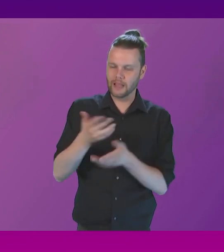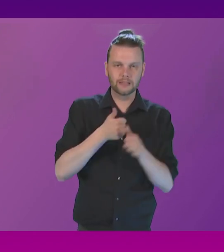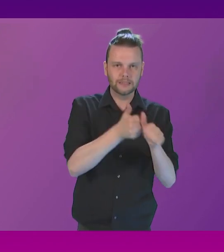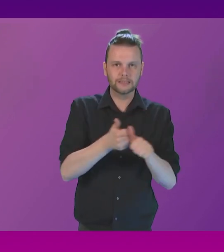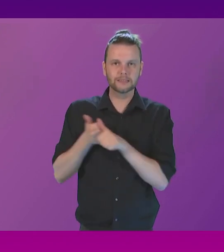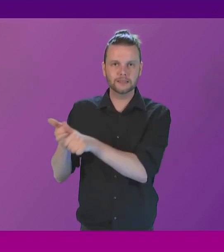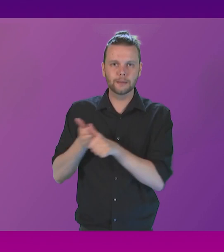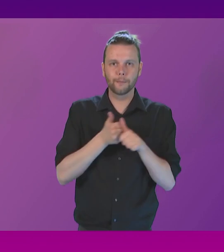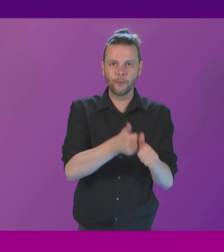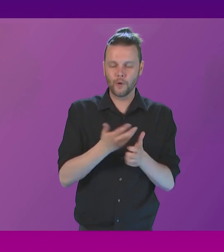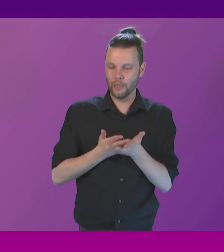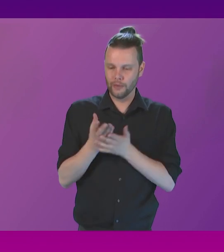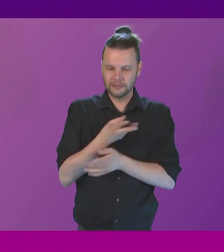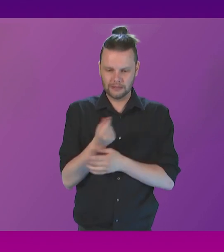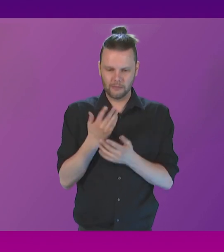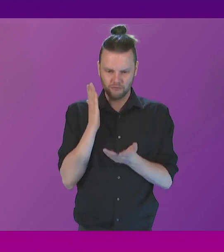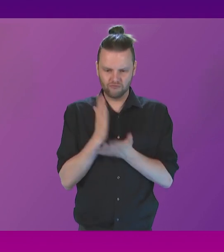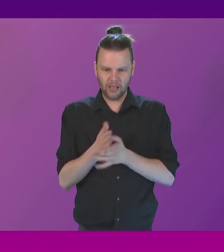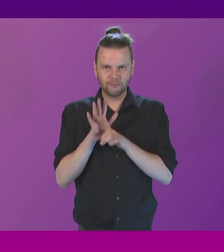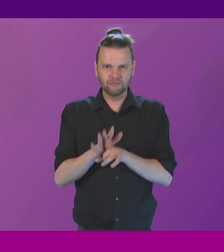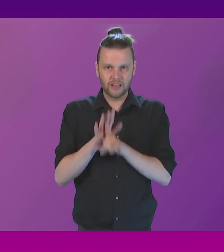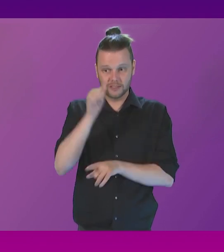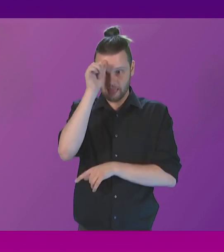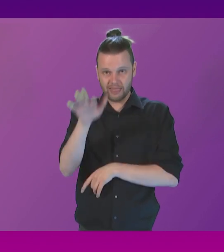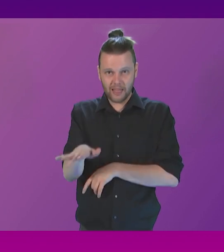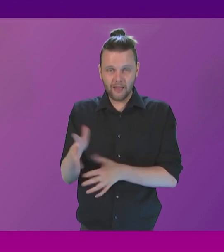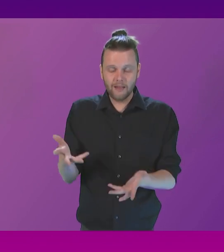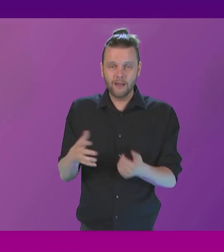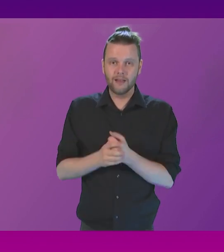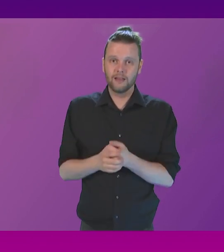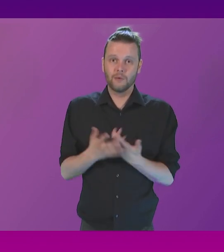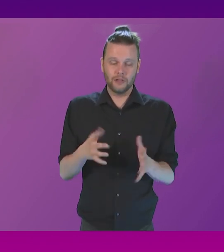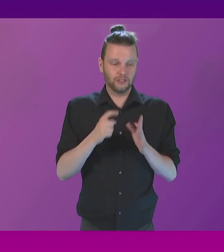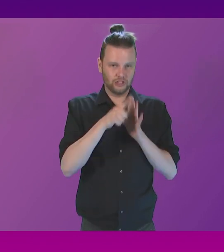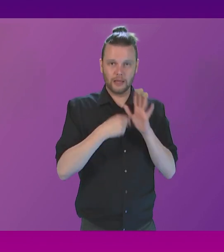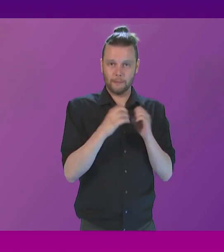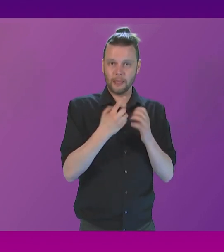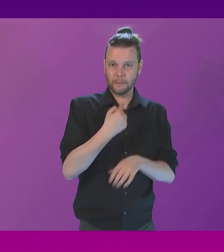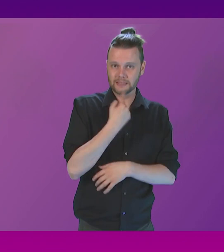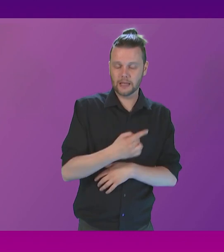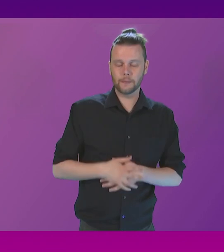another in addressing the service pressures that Jackie Baillie and other members have mentioned.